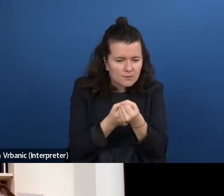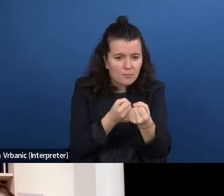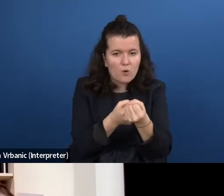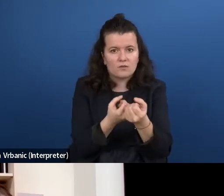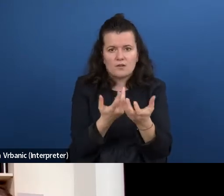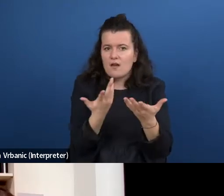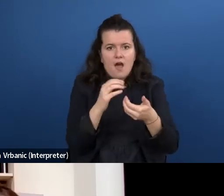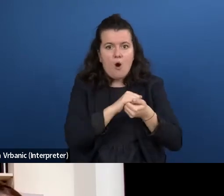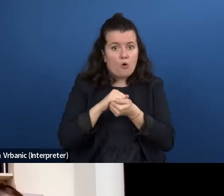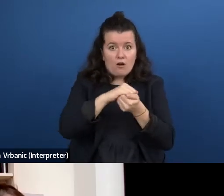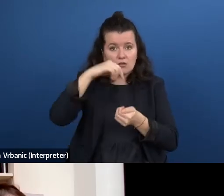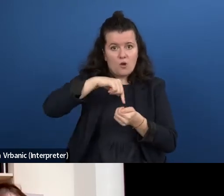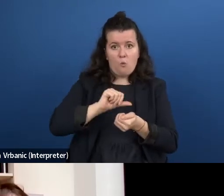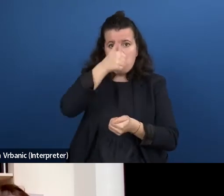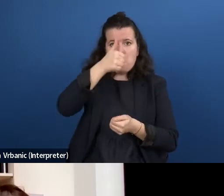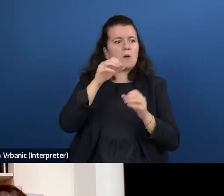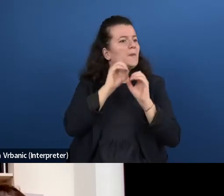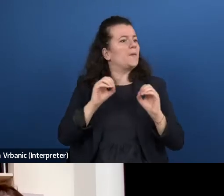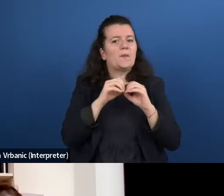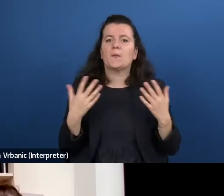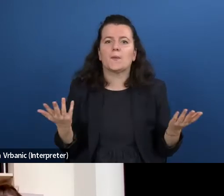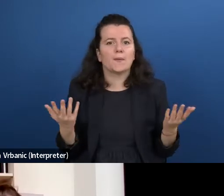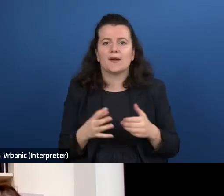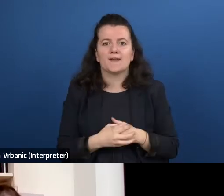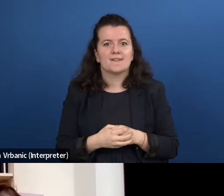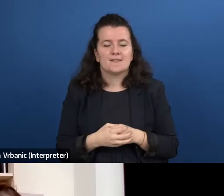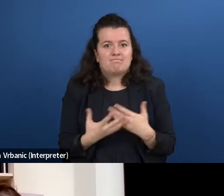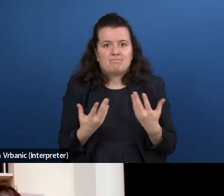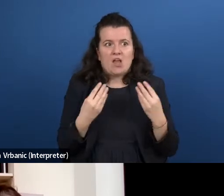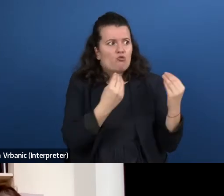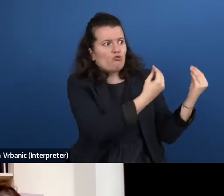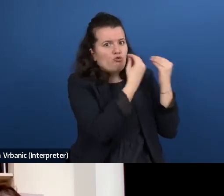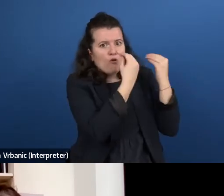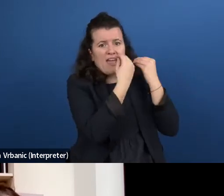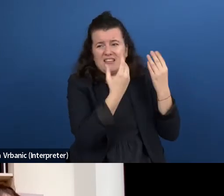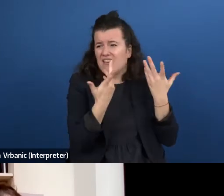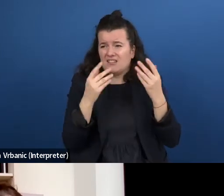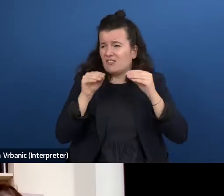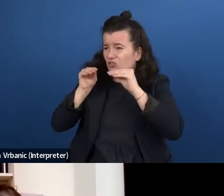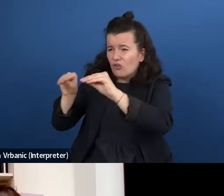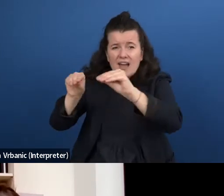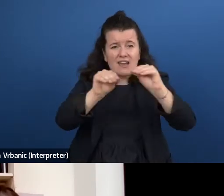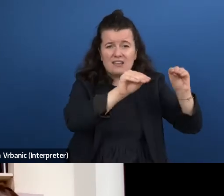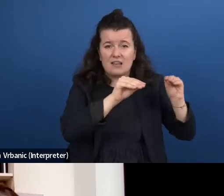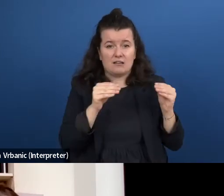There is a total lack of training for practitioners who are in charge of these services.